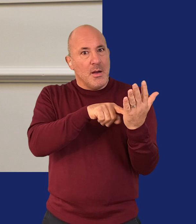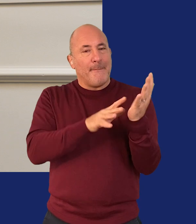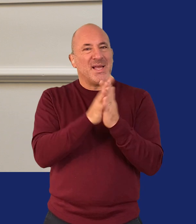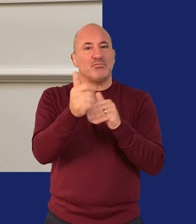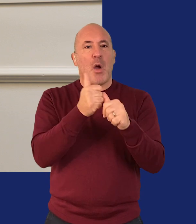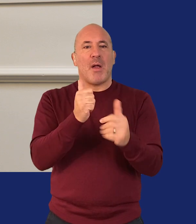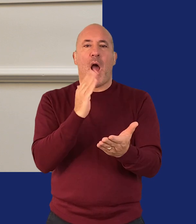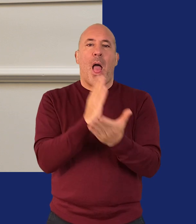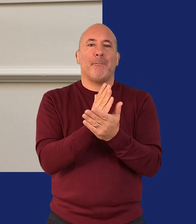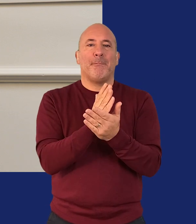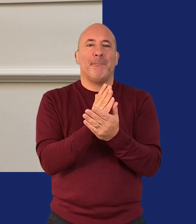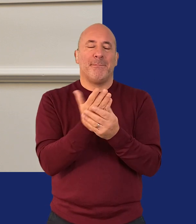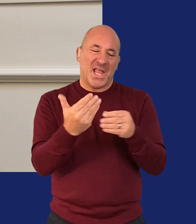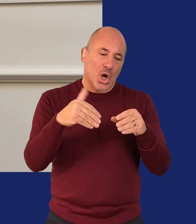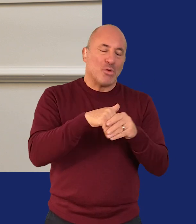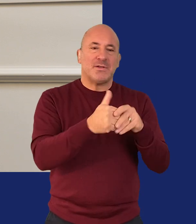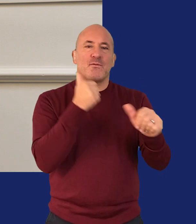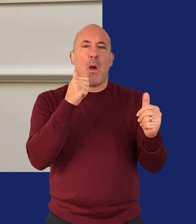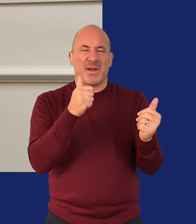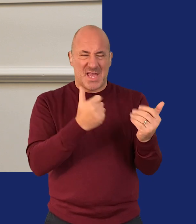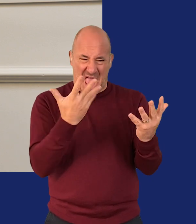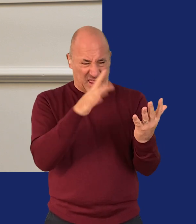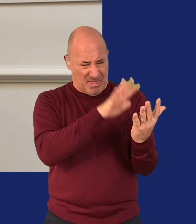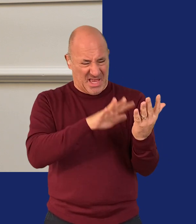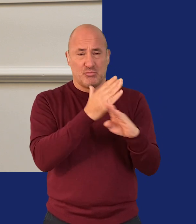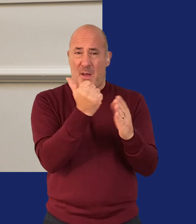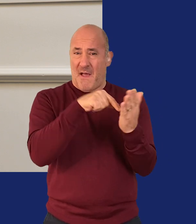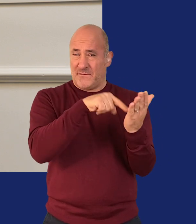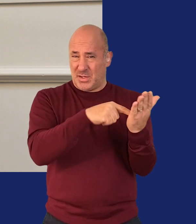job adverts that they should look out